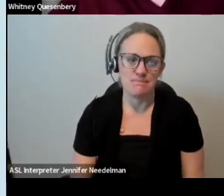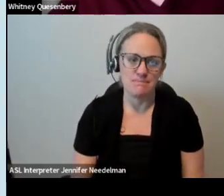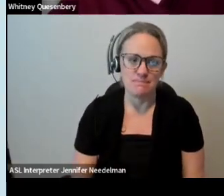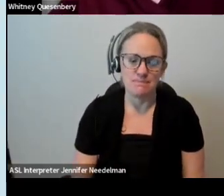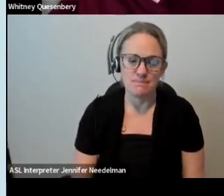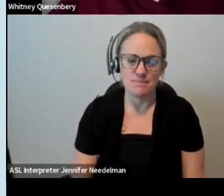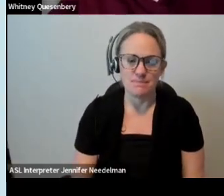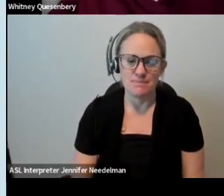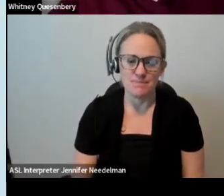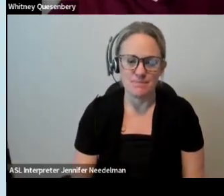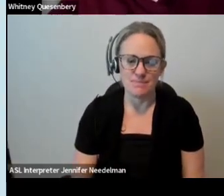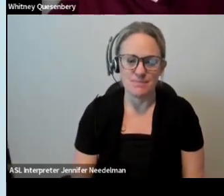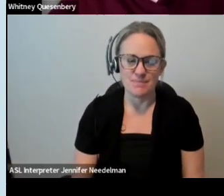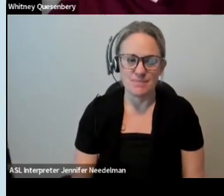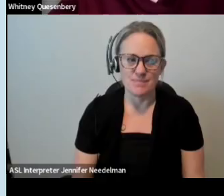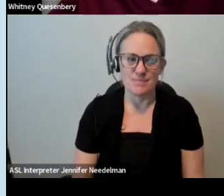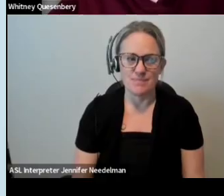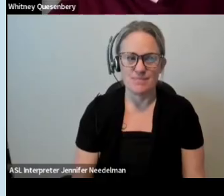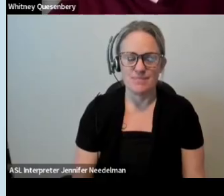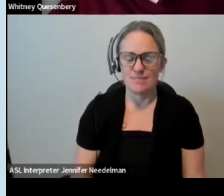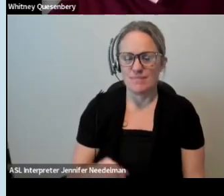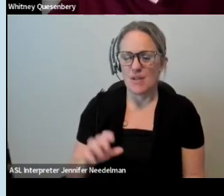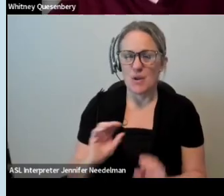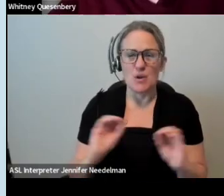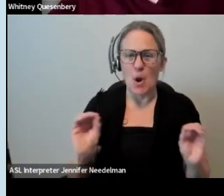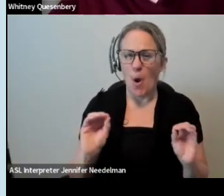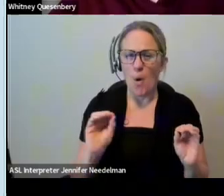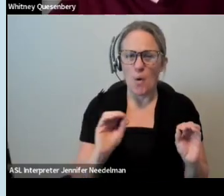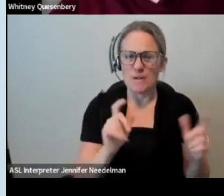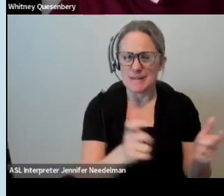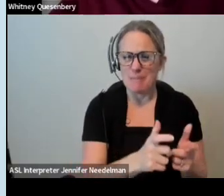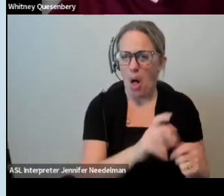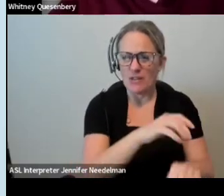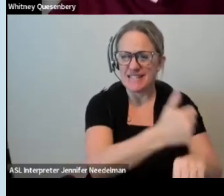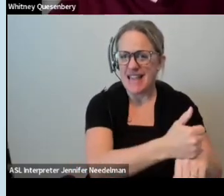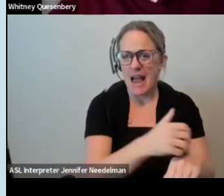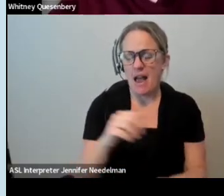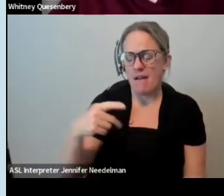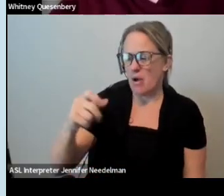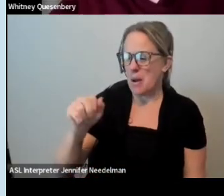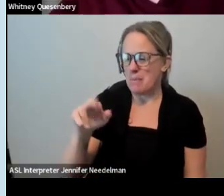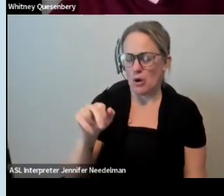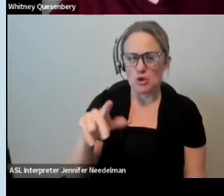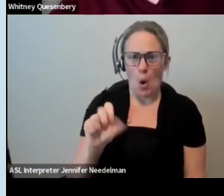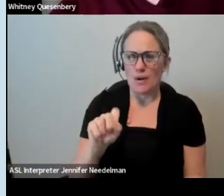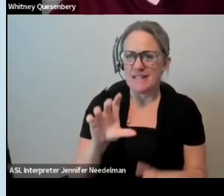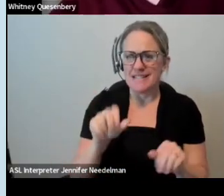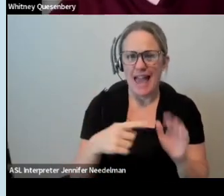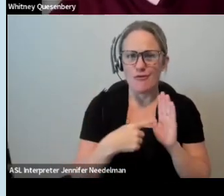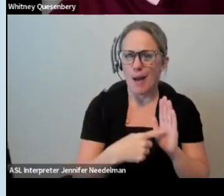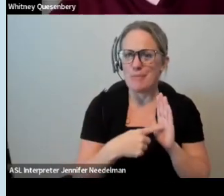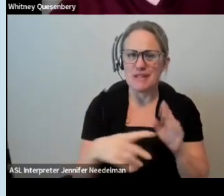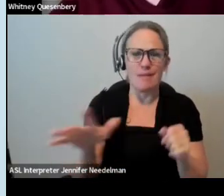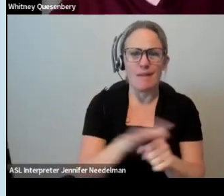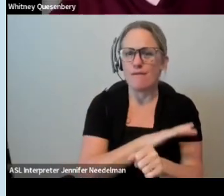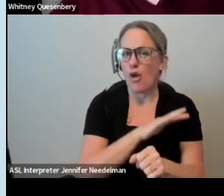No small set of personas can represent the entire world of people, let alone the entire world of people with disabilities.